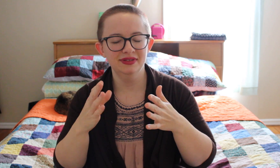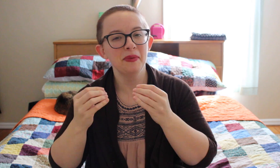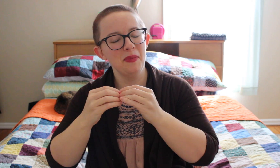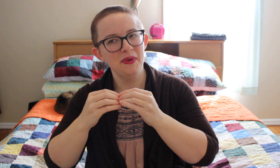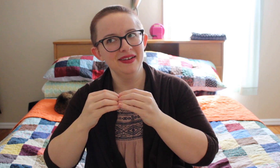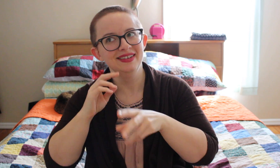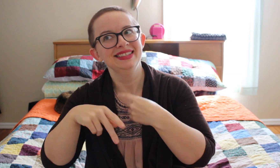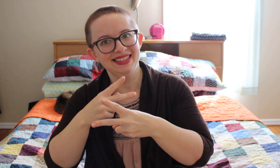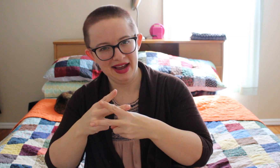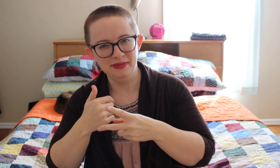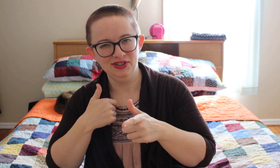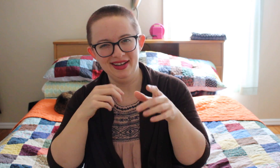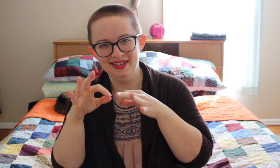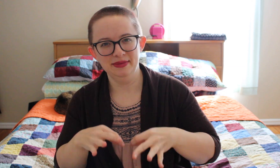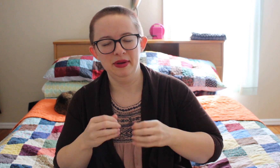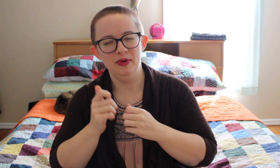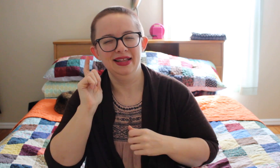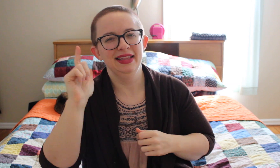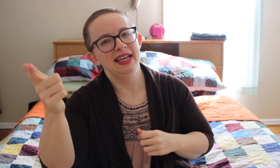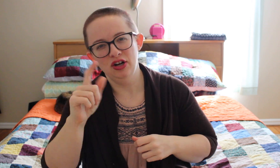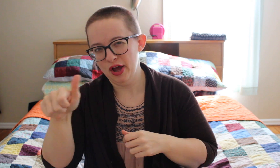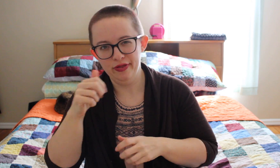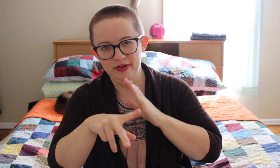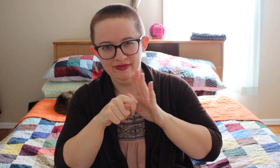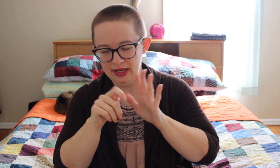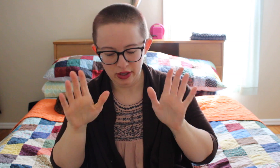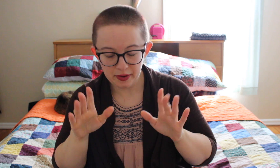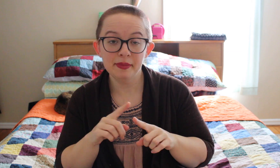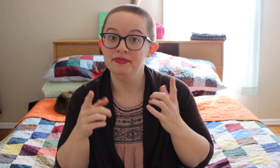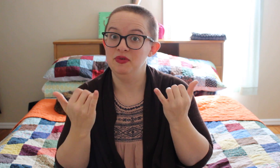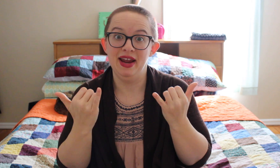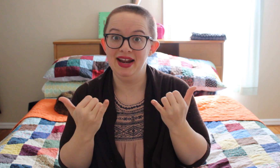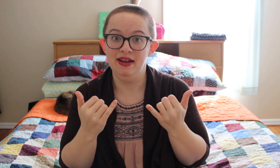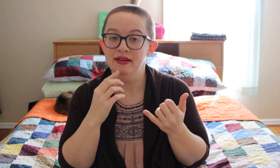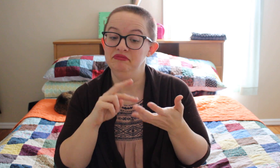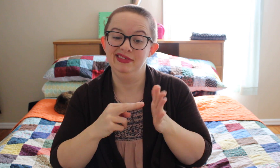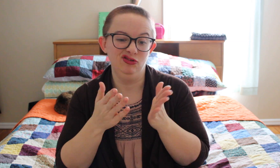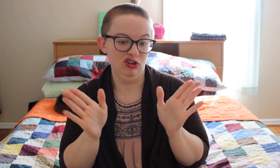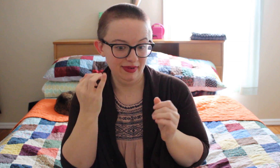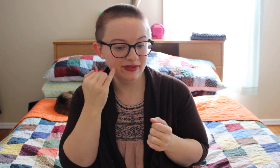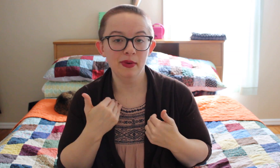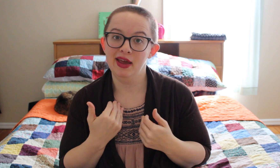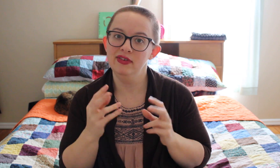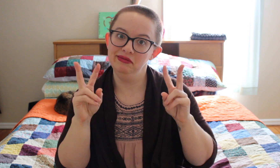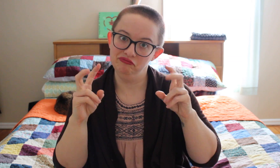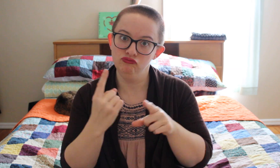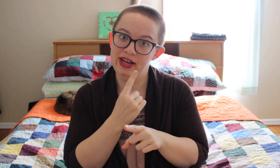which there's different types and I can explain more about that maybe later in another video, but right now for general purposes,